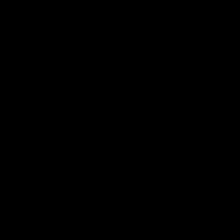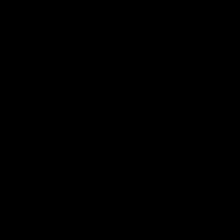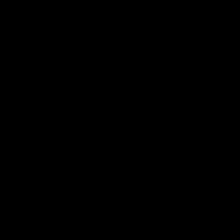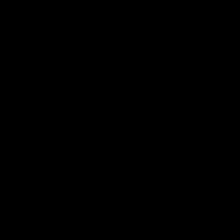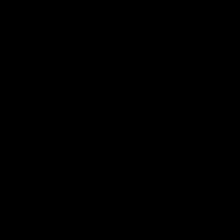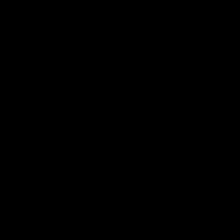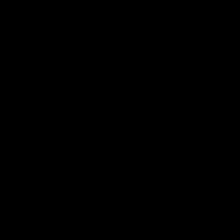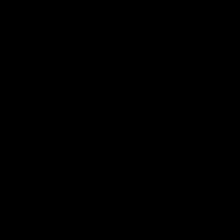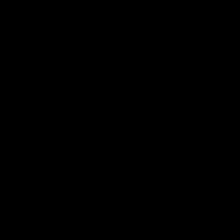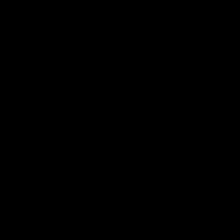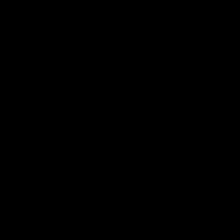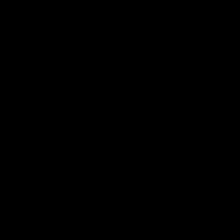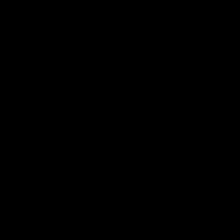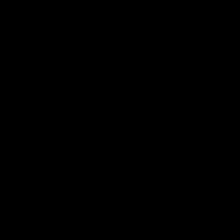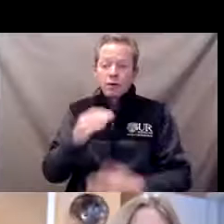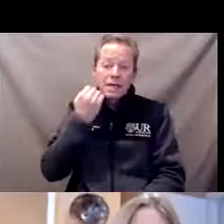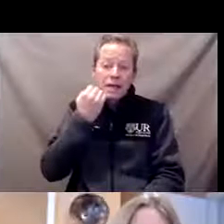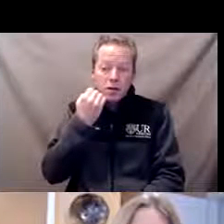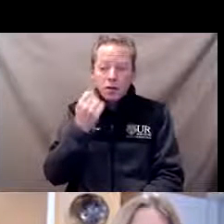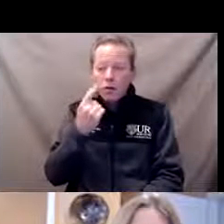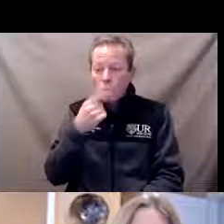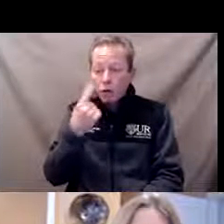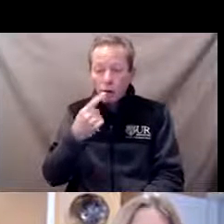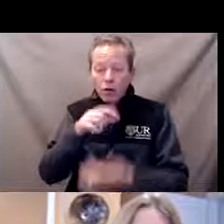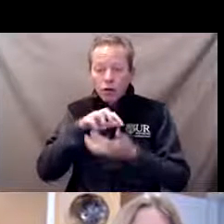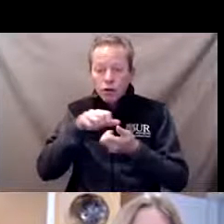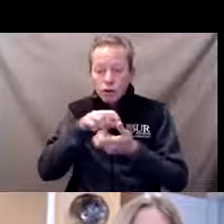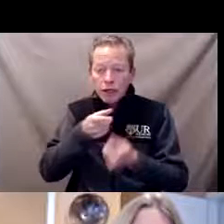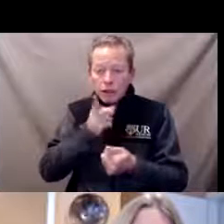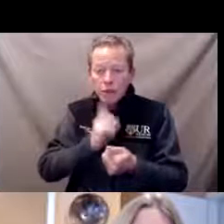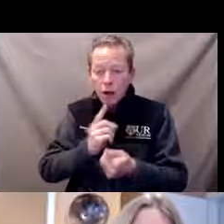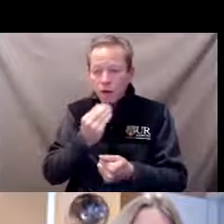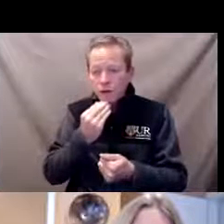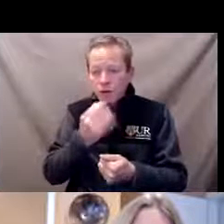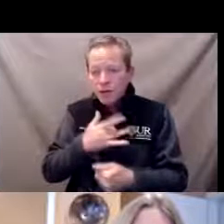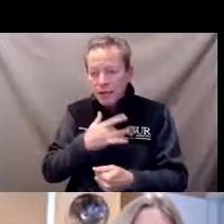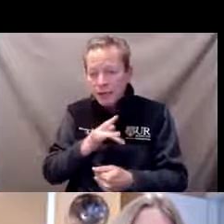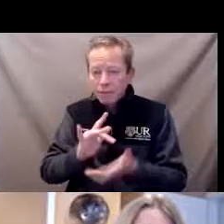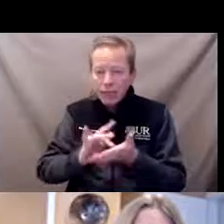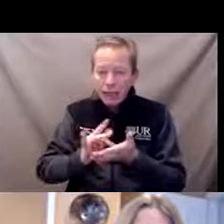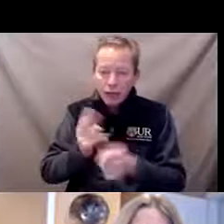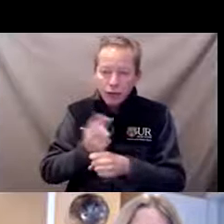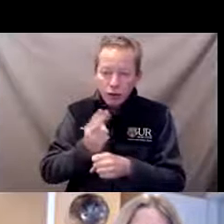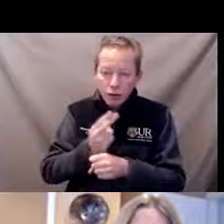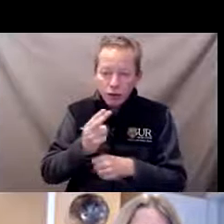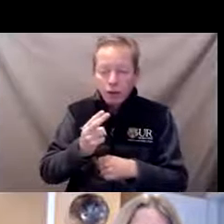oral, chewing and swallowing, food sensitivities, and medication use. Additionally, when you look at